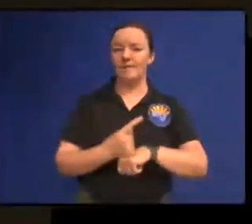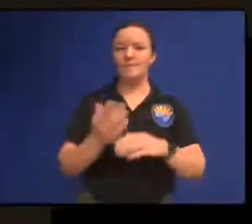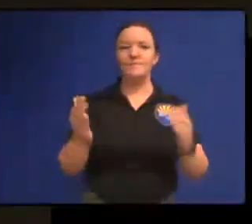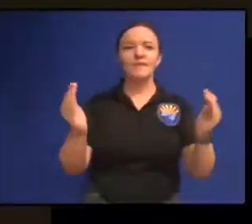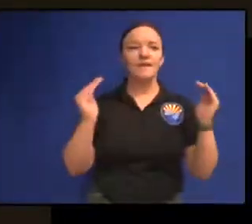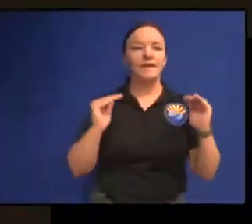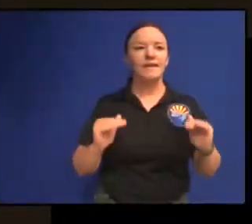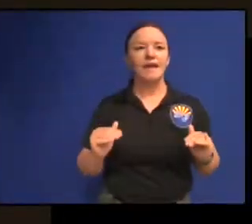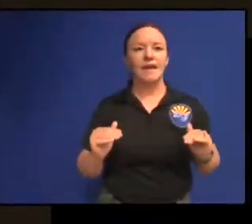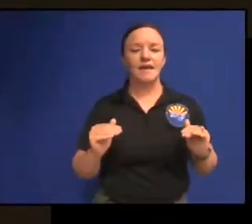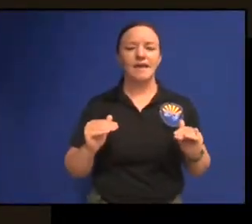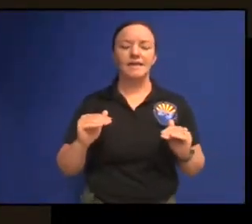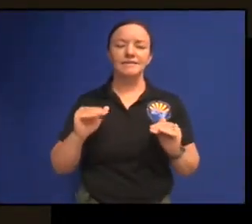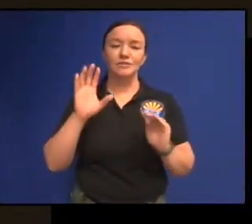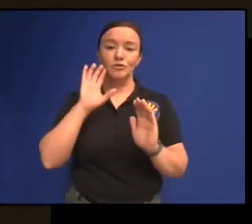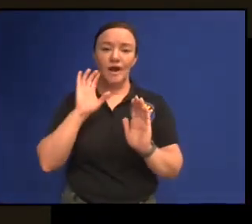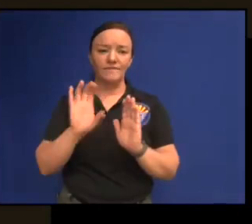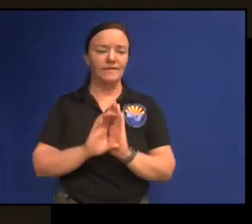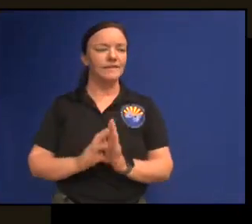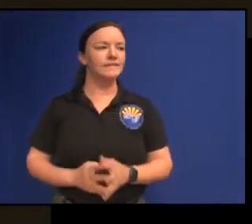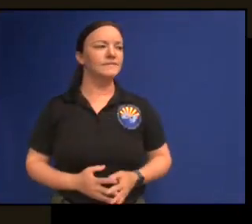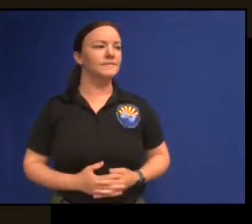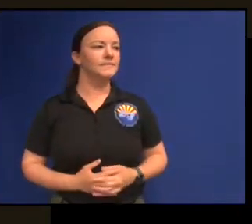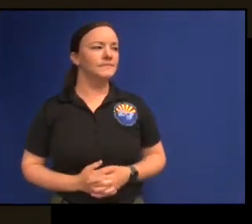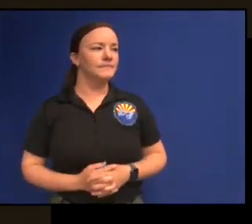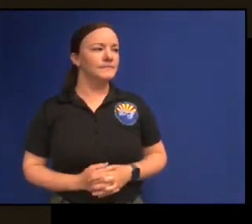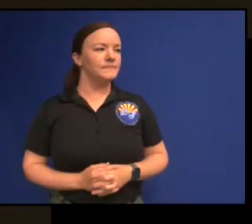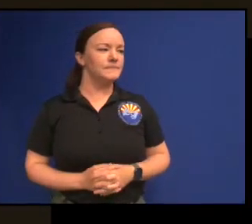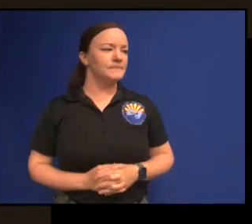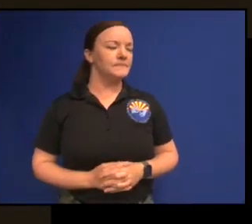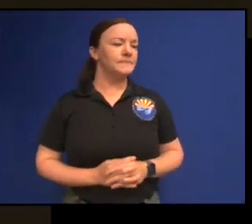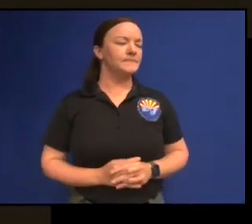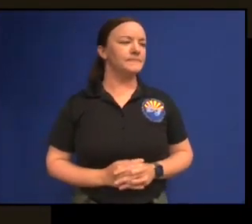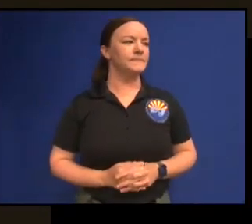WHAT THIS IS GOING TO SHOW US -- LET'S CHECK THE LEFT -- THE RIGHT HAND SIDE OF THE GRAPHIC.